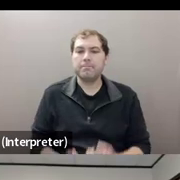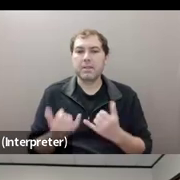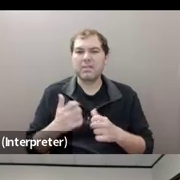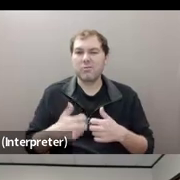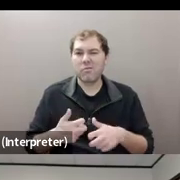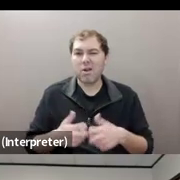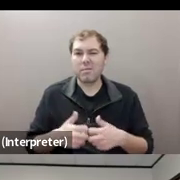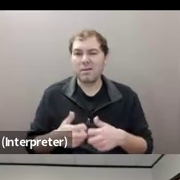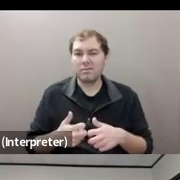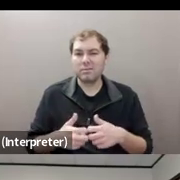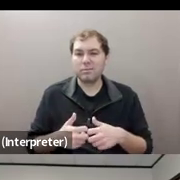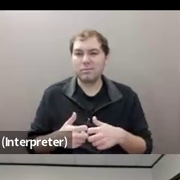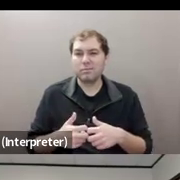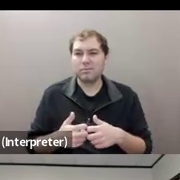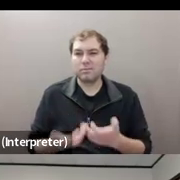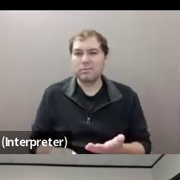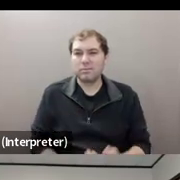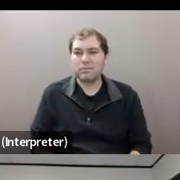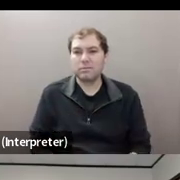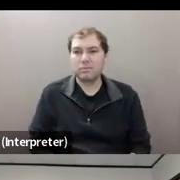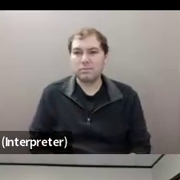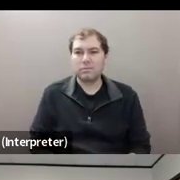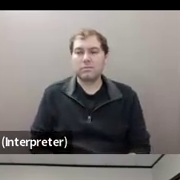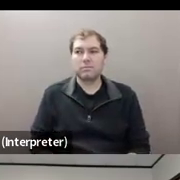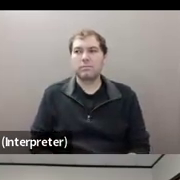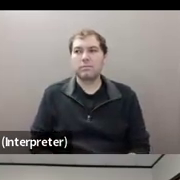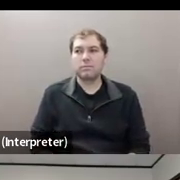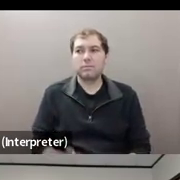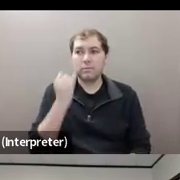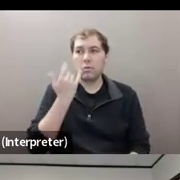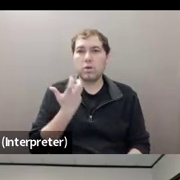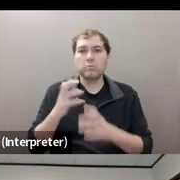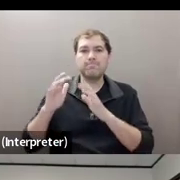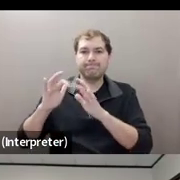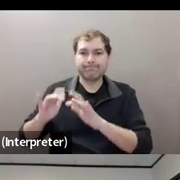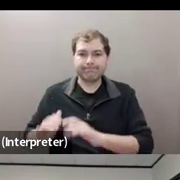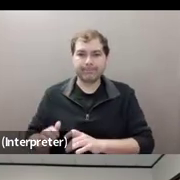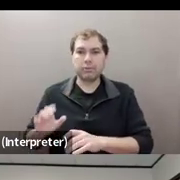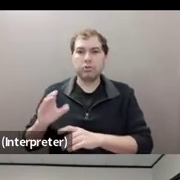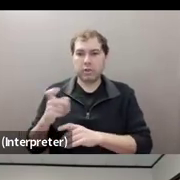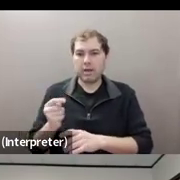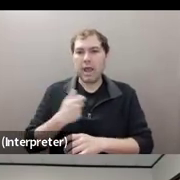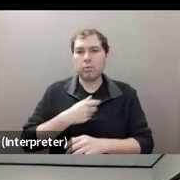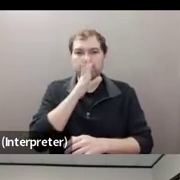Rebecca - APRIL: We're still having trouble hearing you, Gliramo. If you would like to share something in the chat, I will be glad to read it.